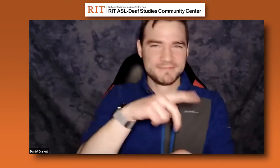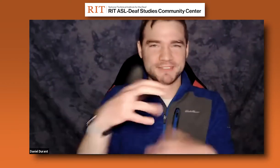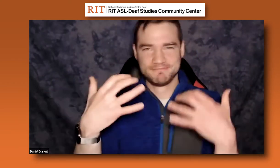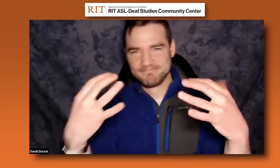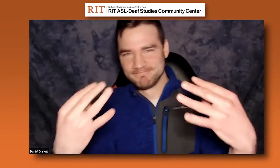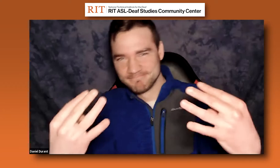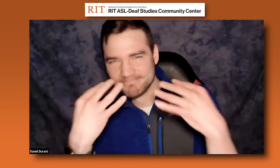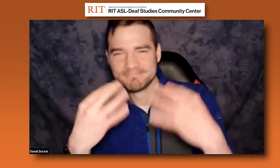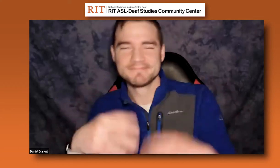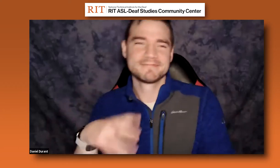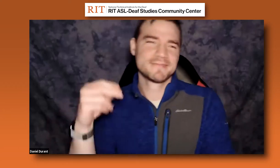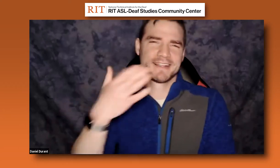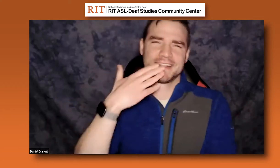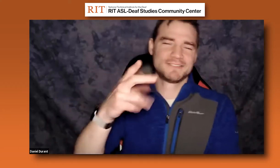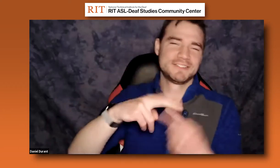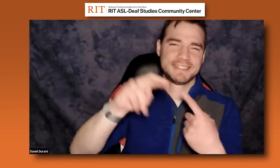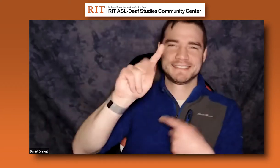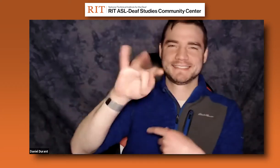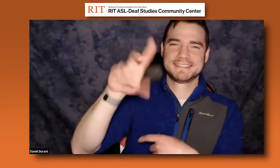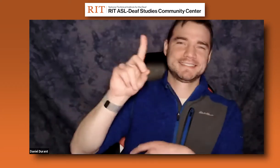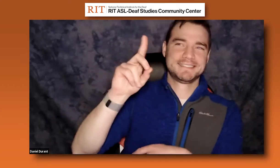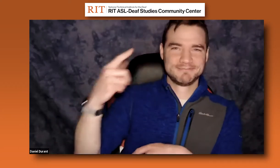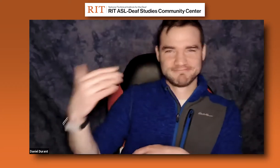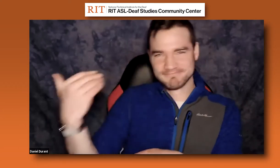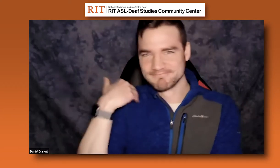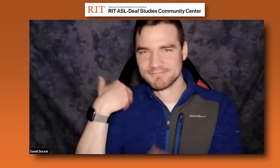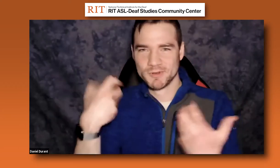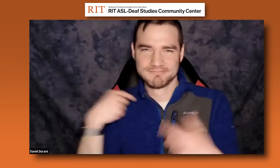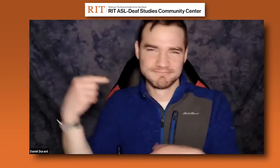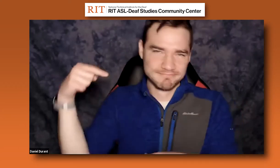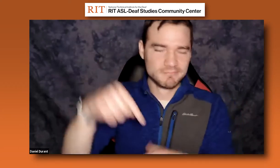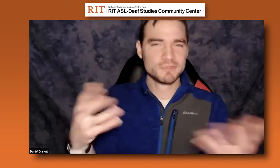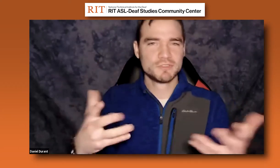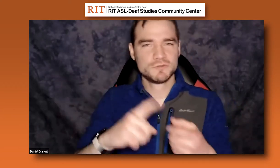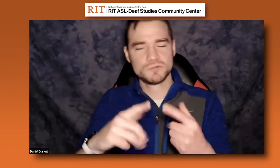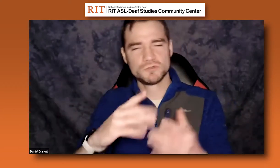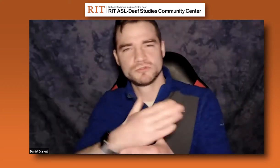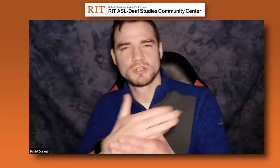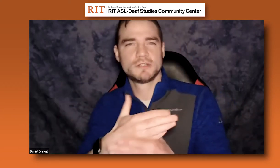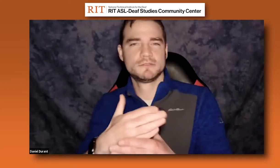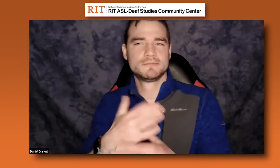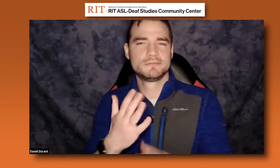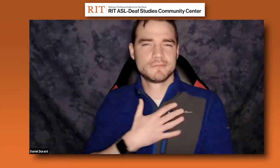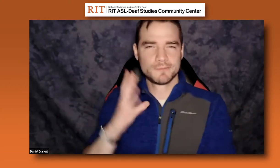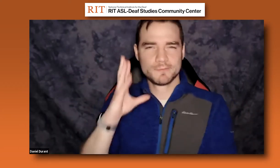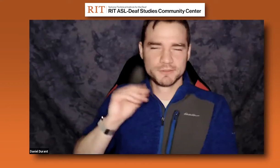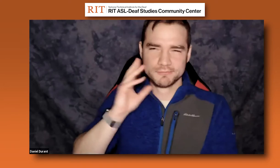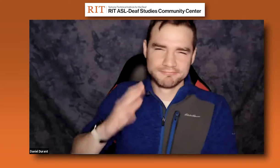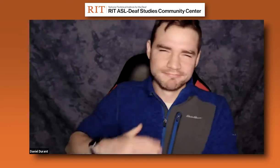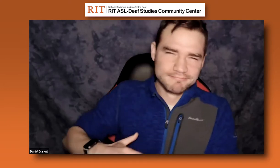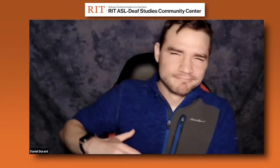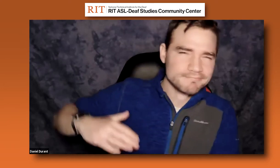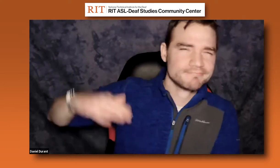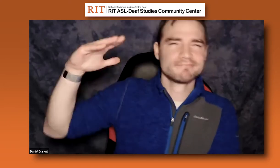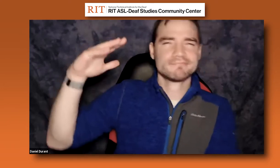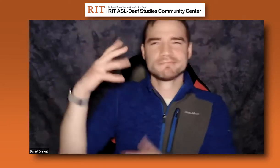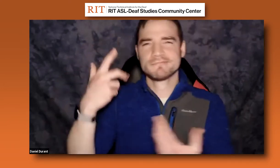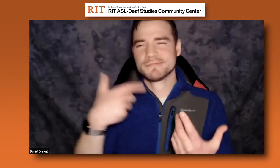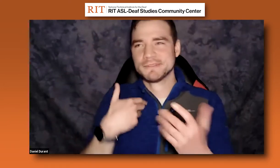with all of you. I want to thank NTID for asking me to come to this and to share my experience as I grew up